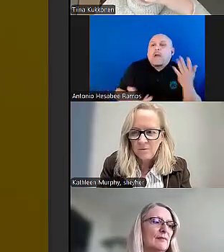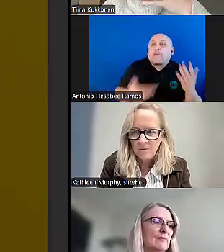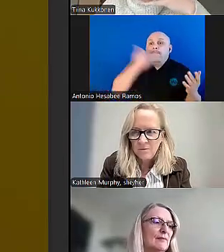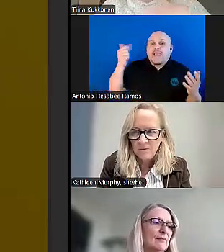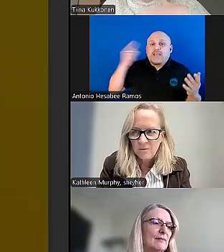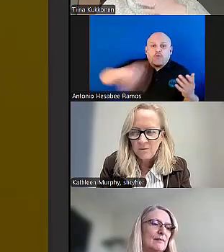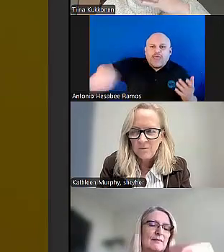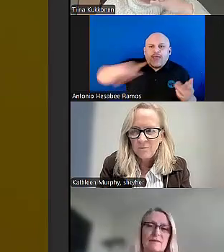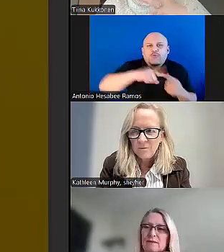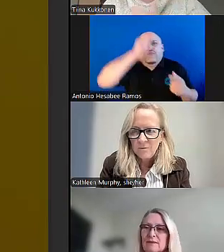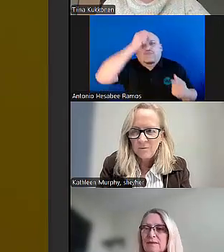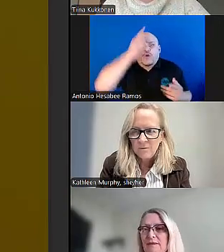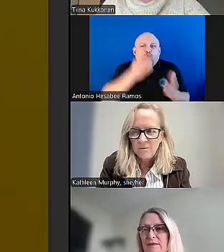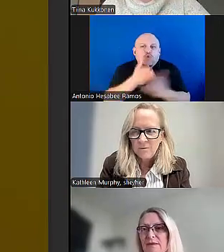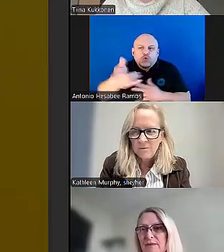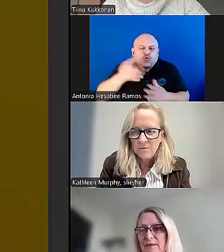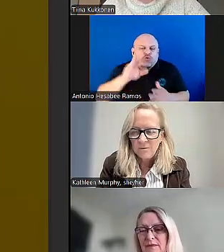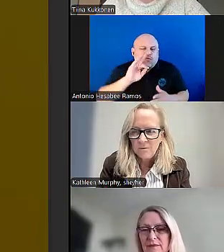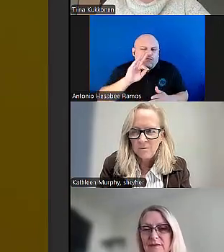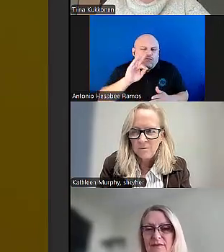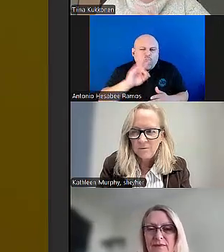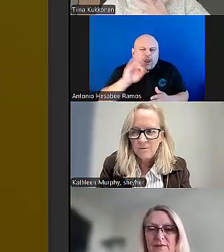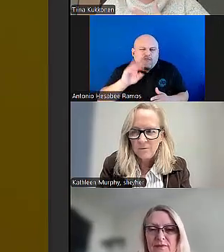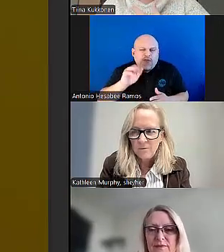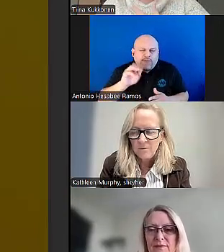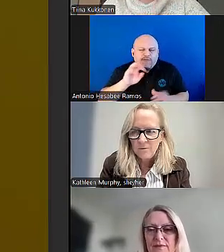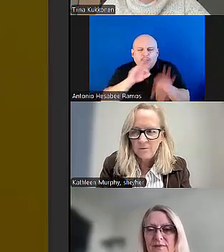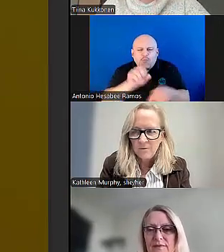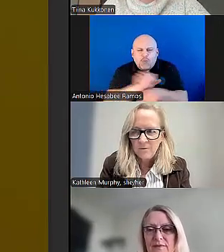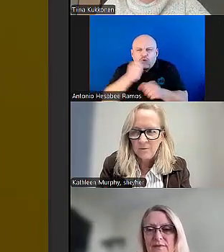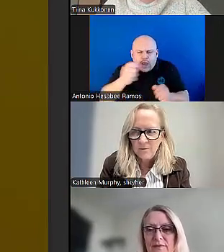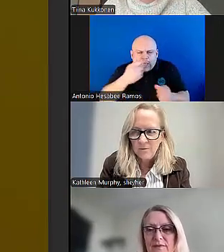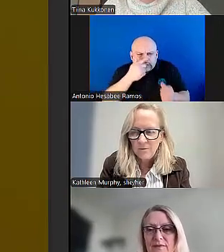the framework we encourage researchers to partner with individuals from the communities that they're